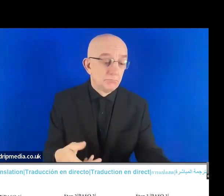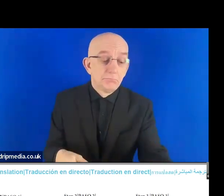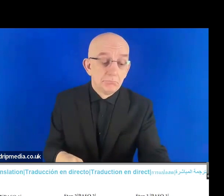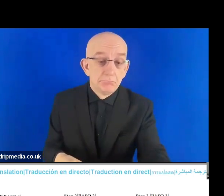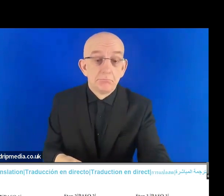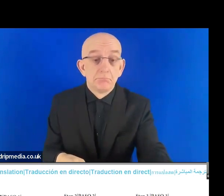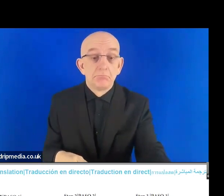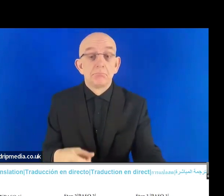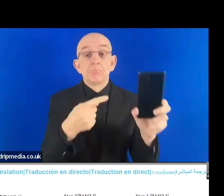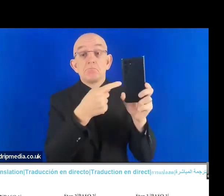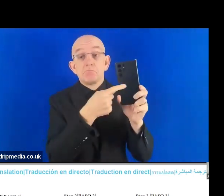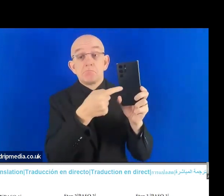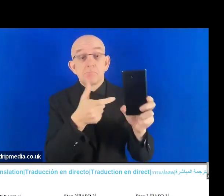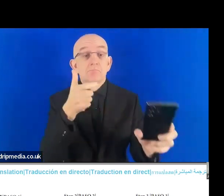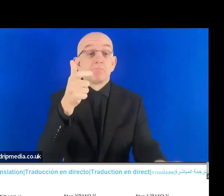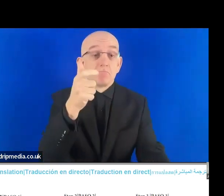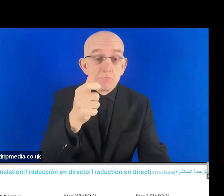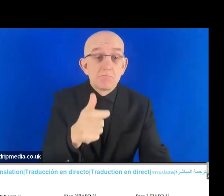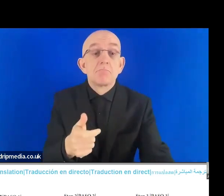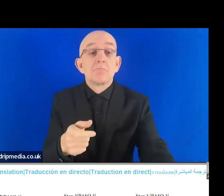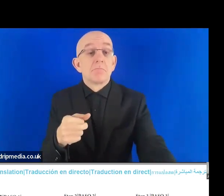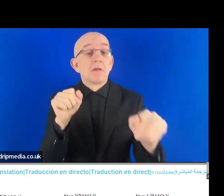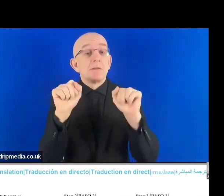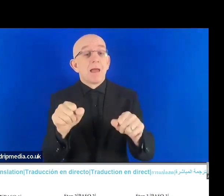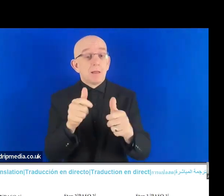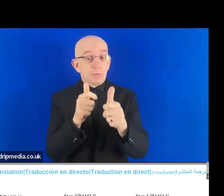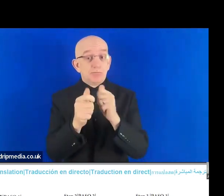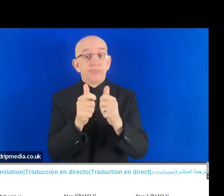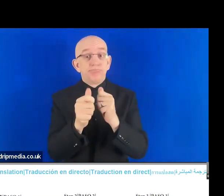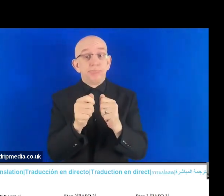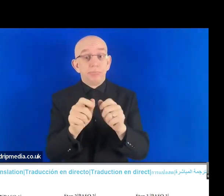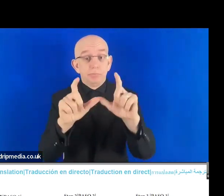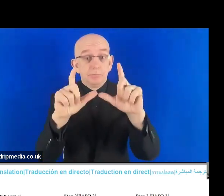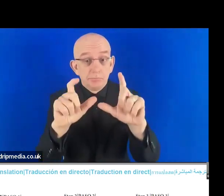Click on I'm like doing it in real time with you. Click on the QR code.